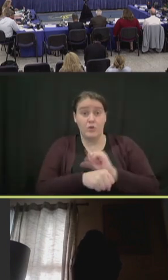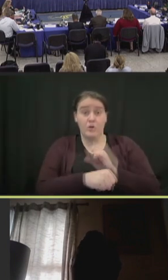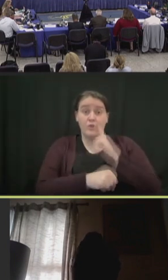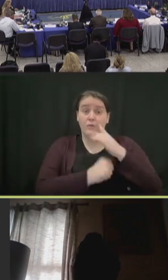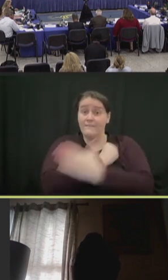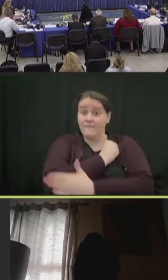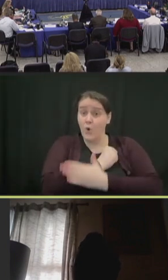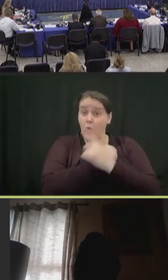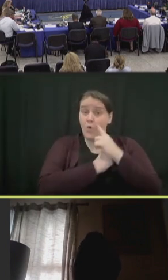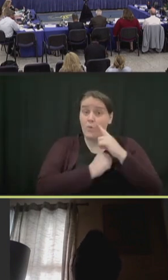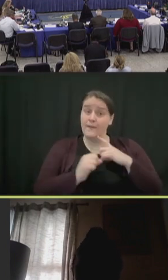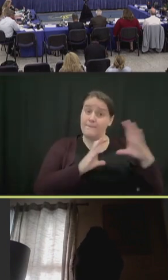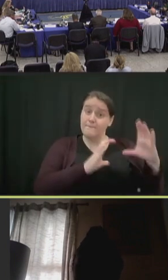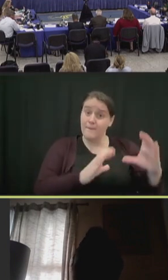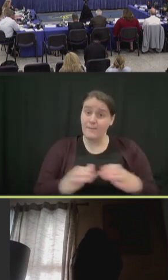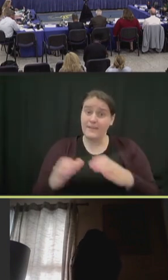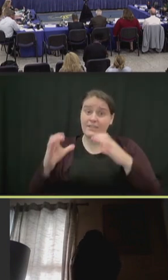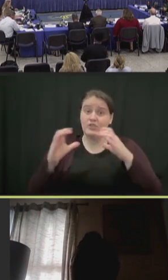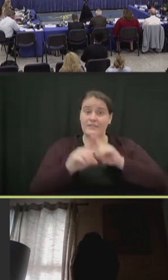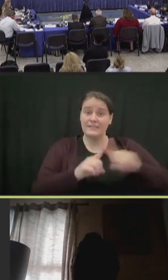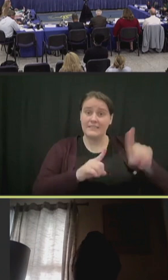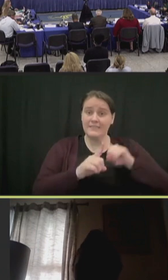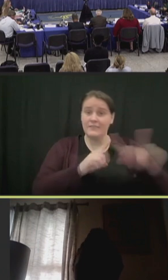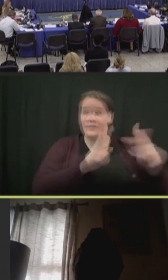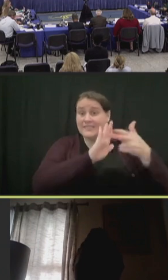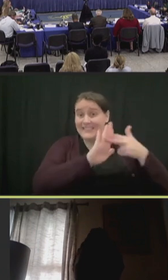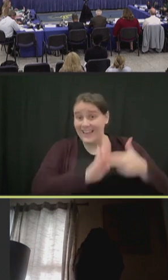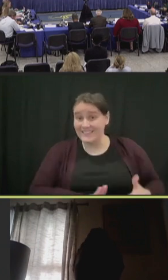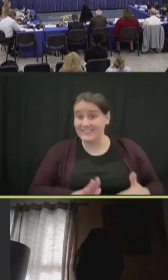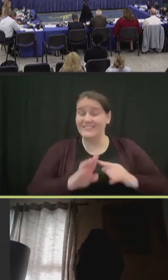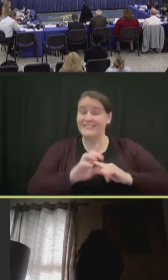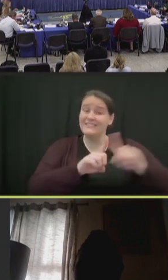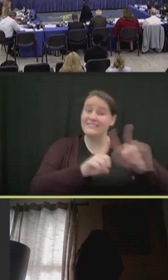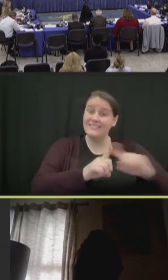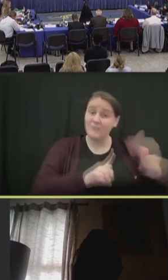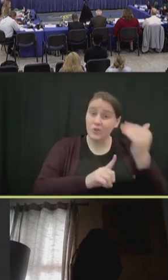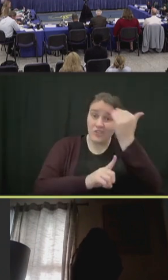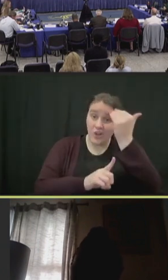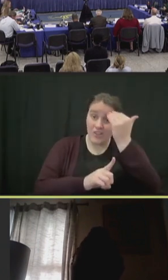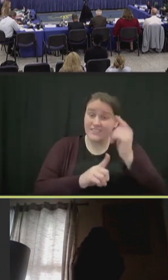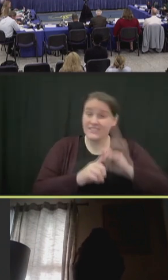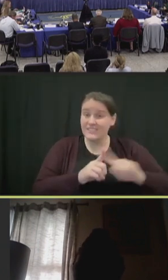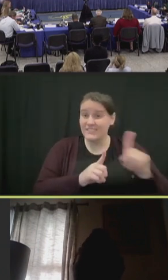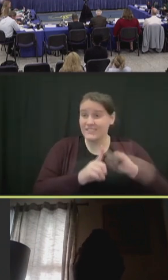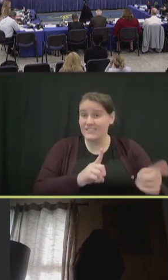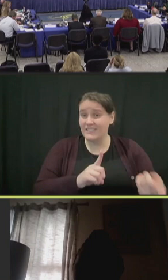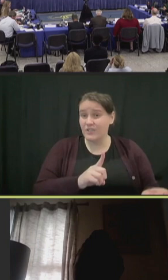different knowledge, and different backgrounds. As well as multiple